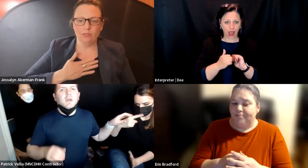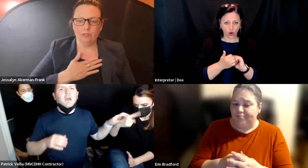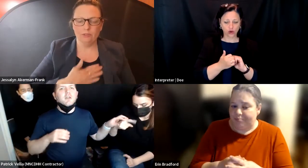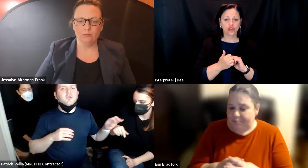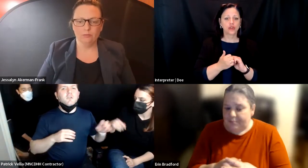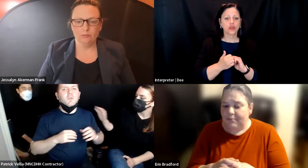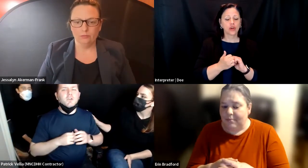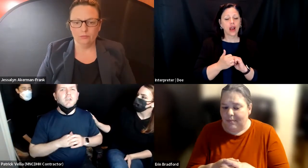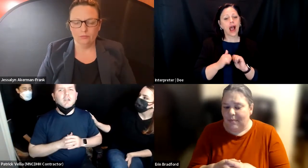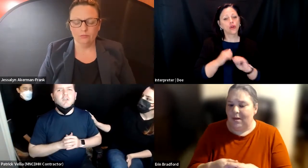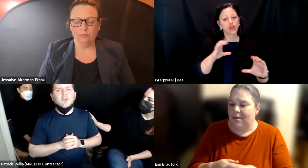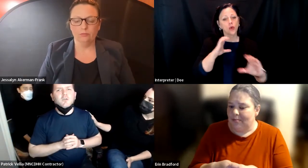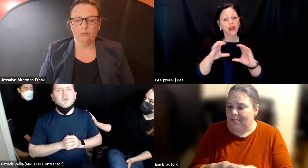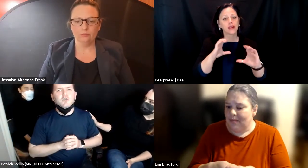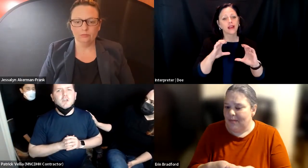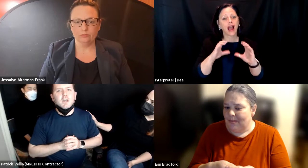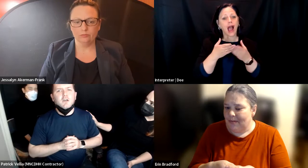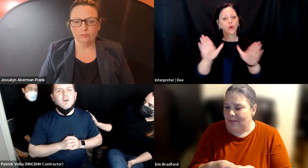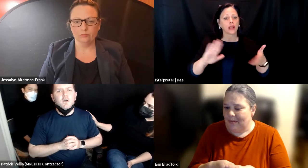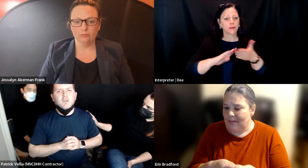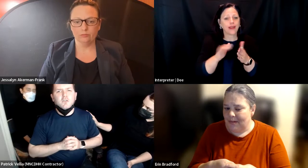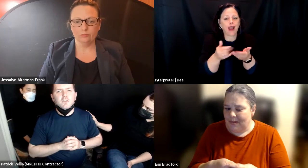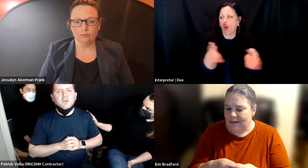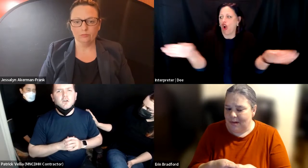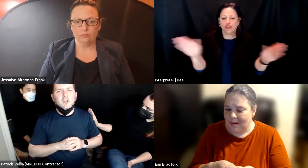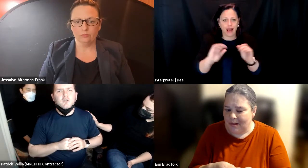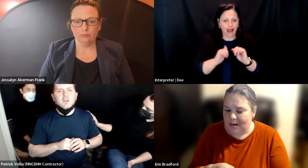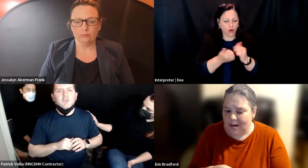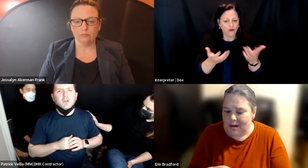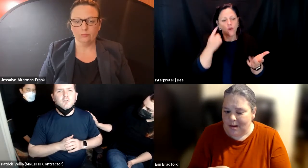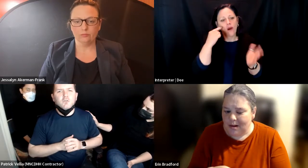Jessalyn: Patrick, can you explain a bit more for Erin, the second question, please?